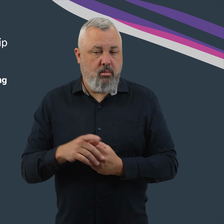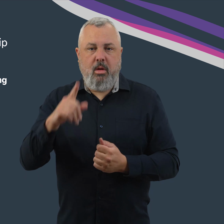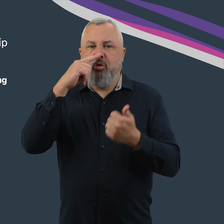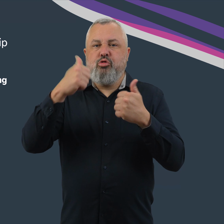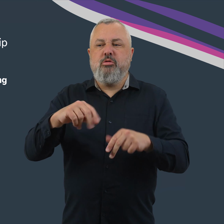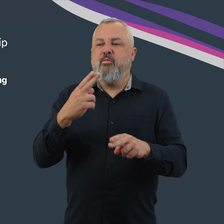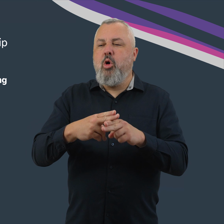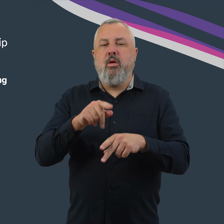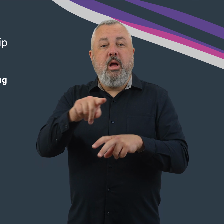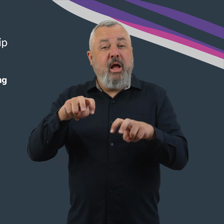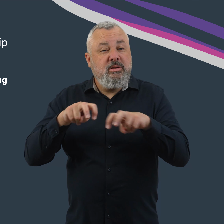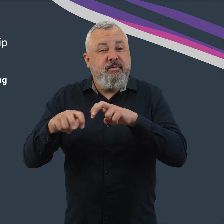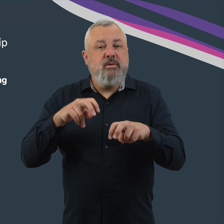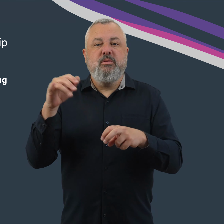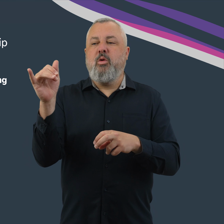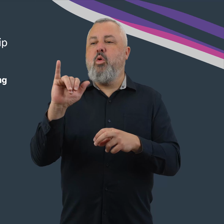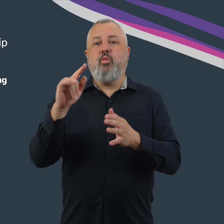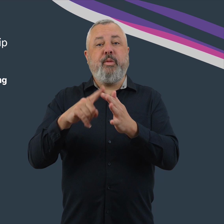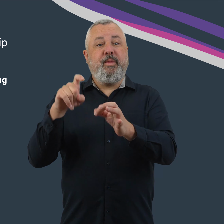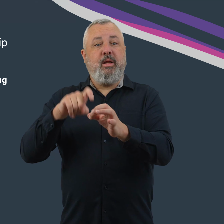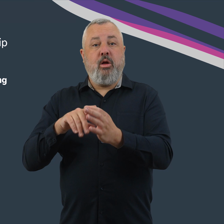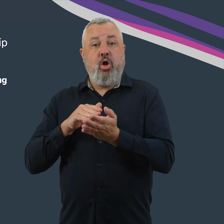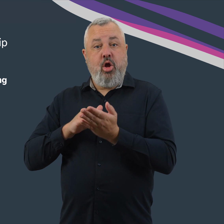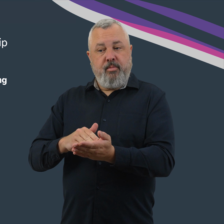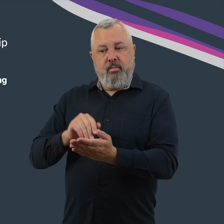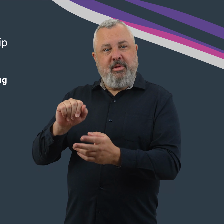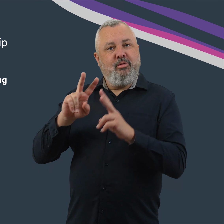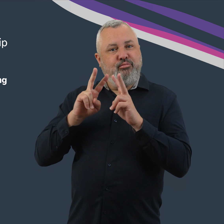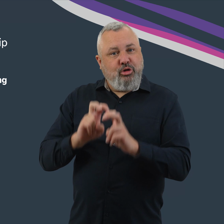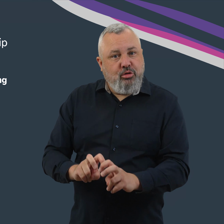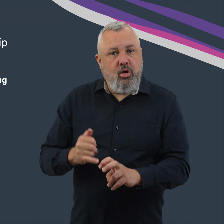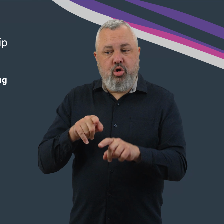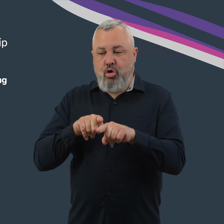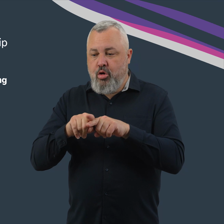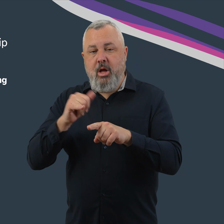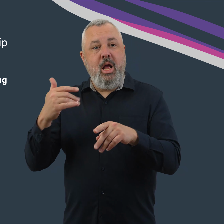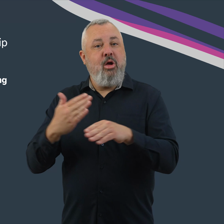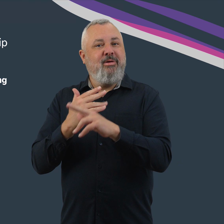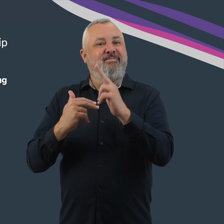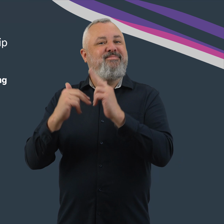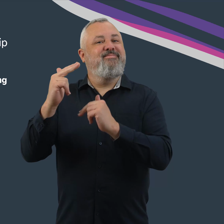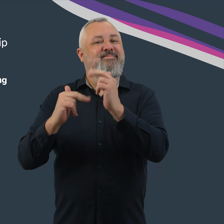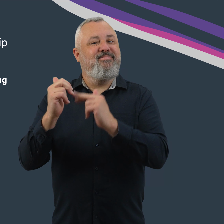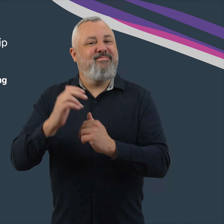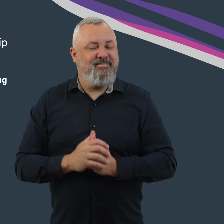activities and equipment that assist them with their research, professional learning, or career development.